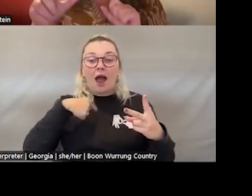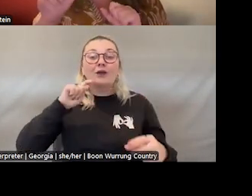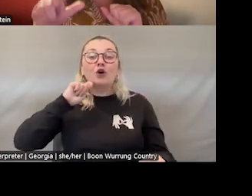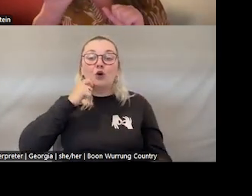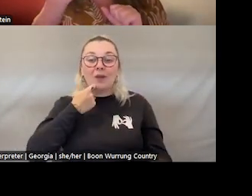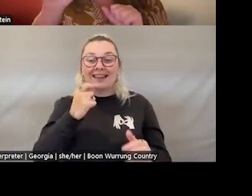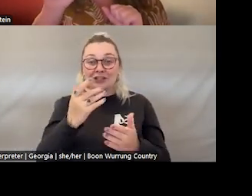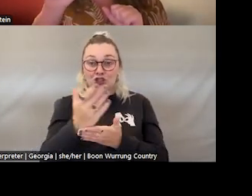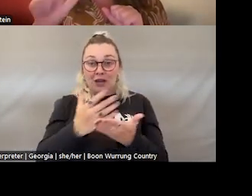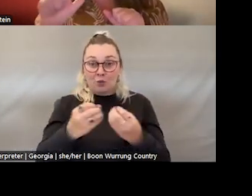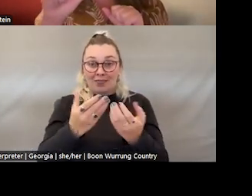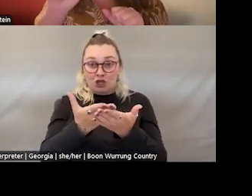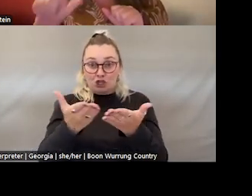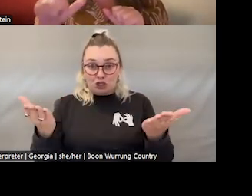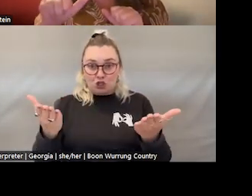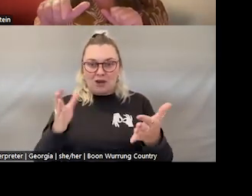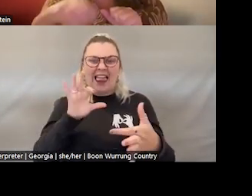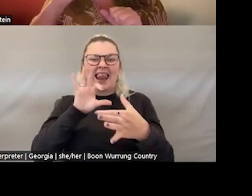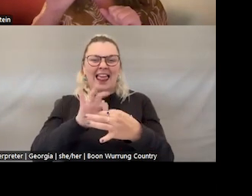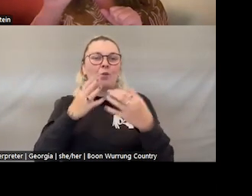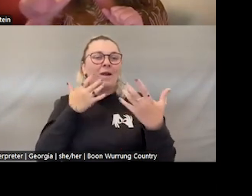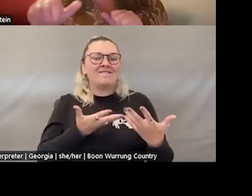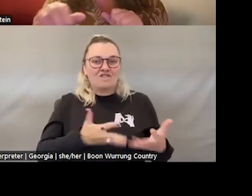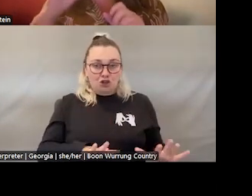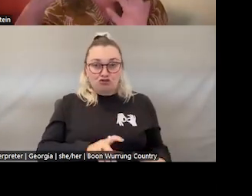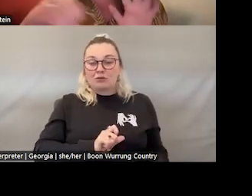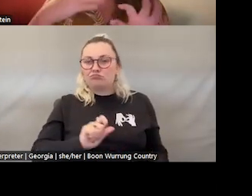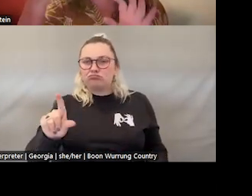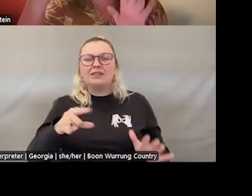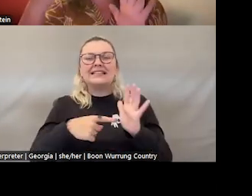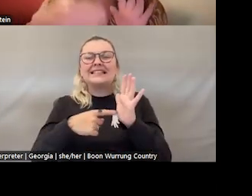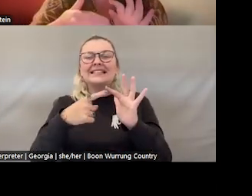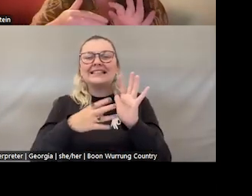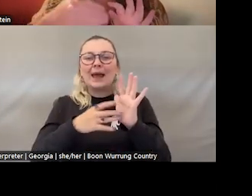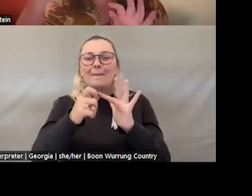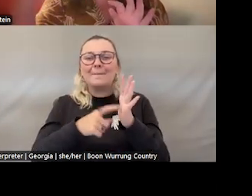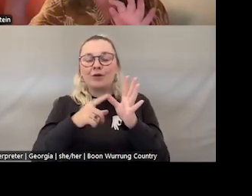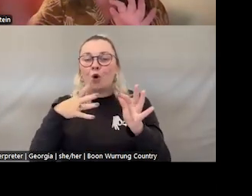share with you a link afterwards, a template link, so all you have to do is copy it and then